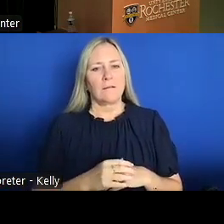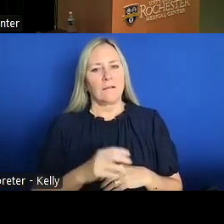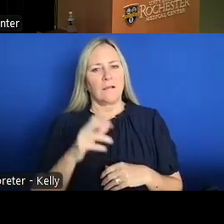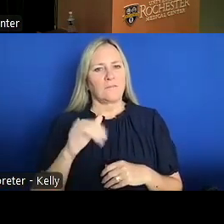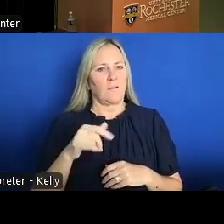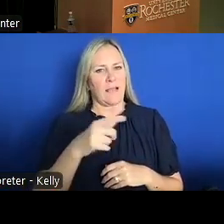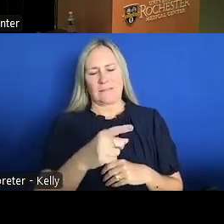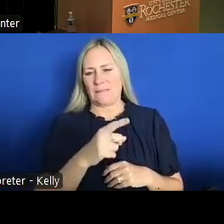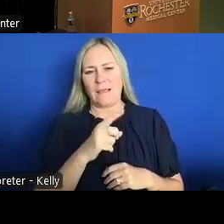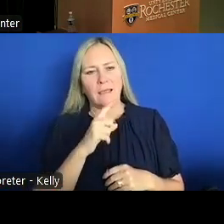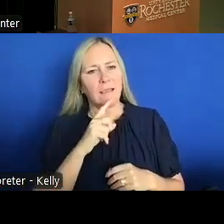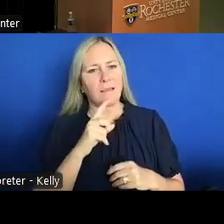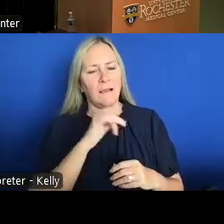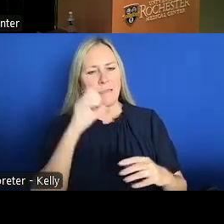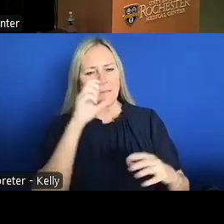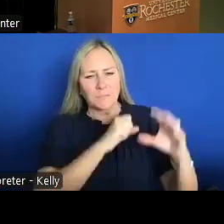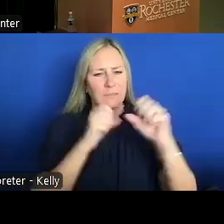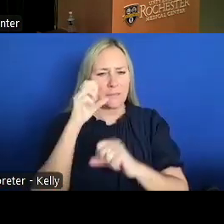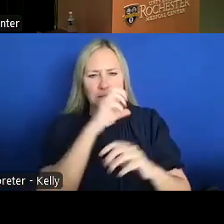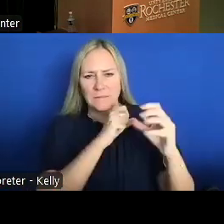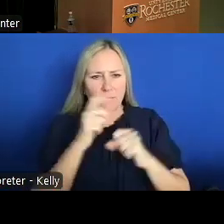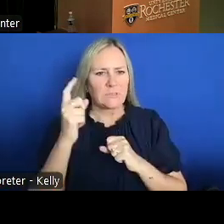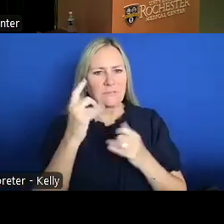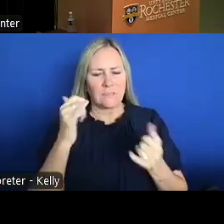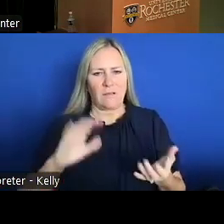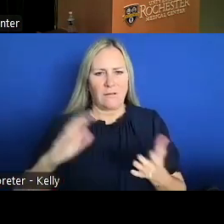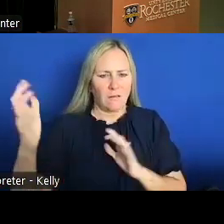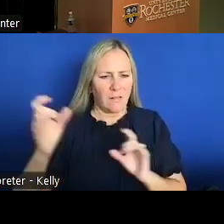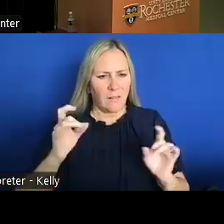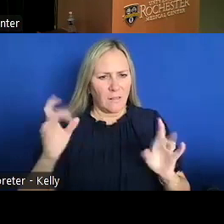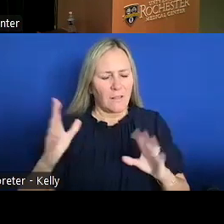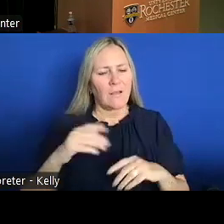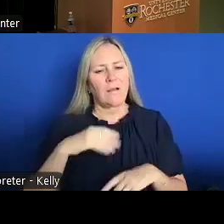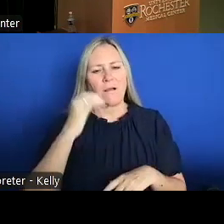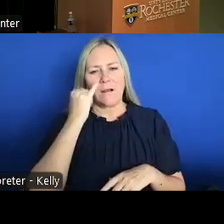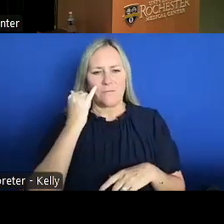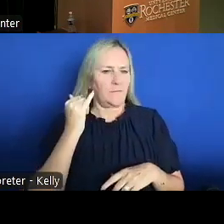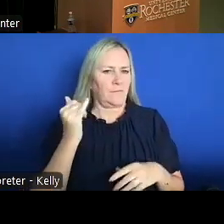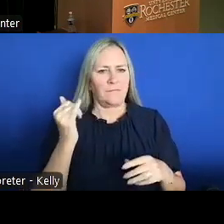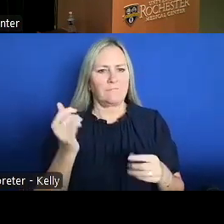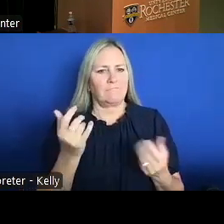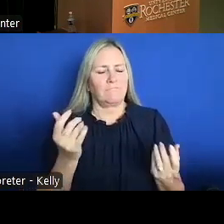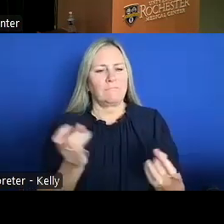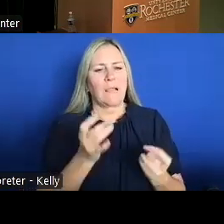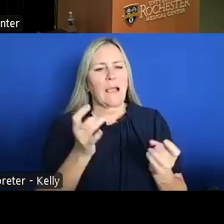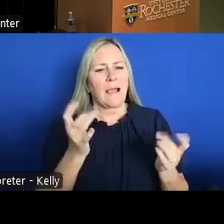death circumstances in Anger a sense of Injustice when there's been murder or a tragic accident in